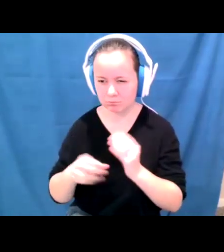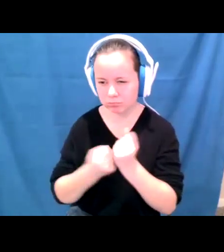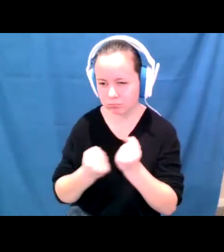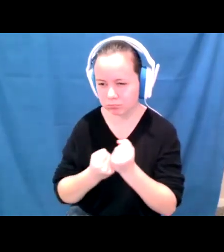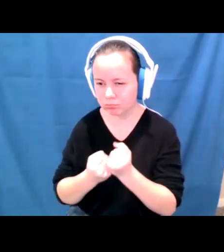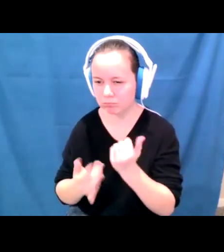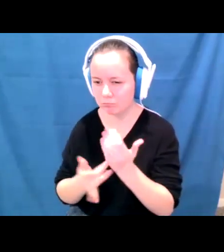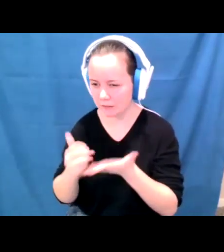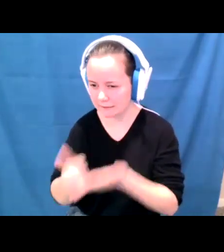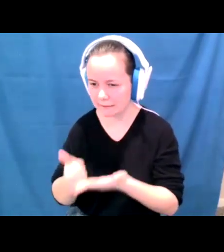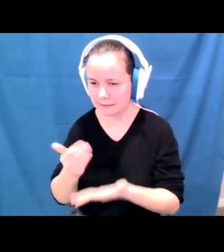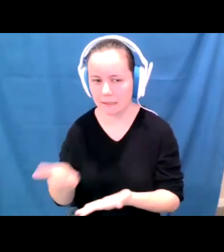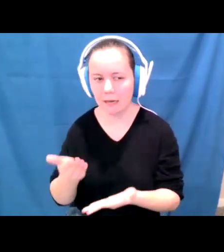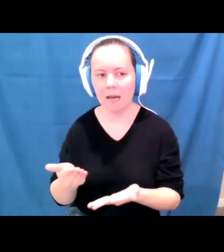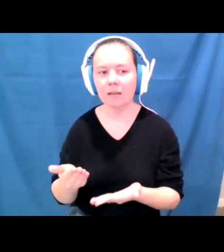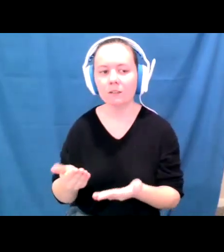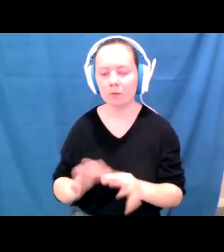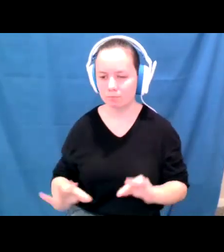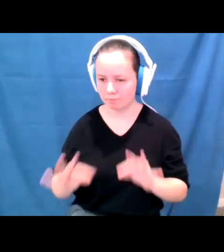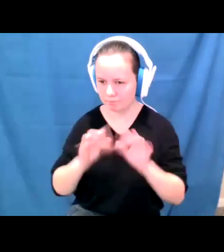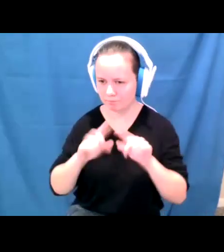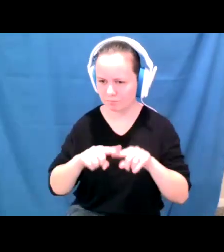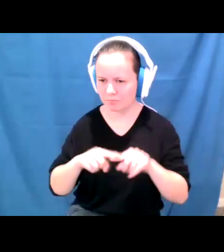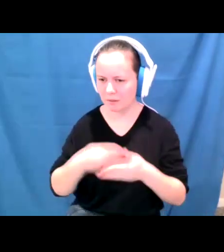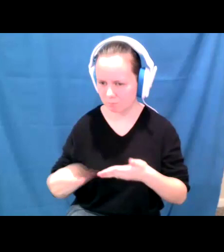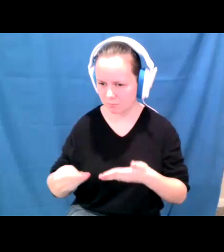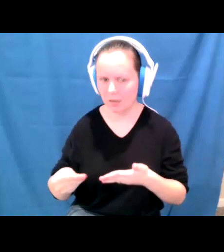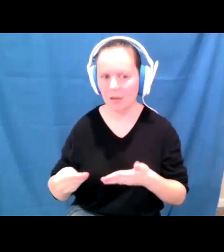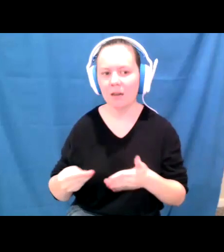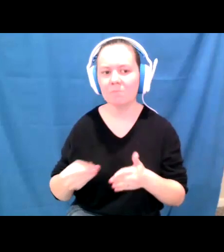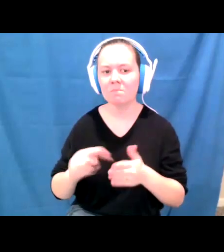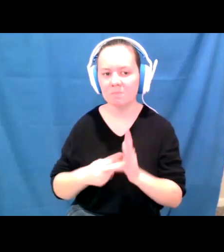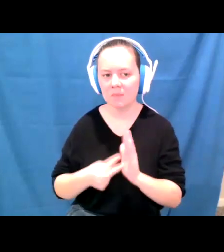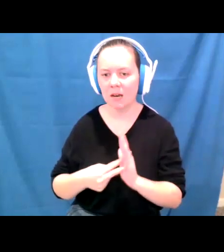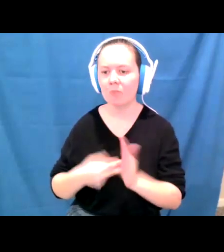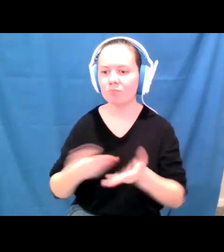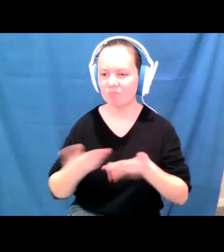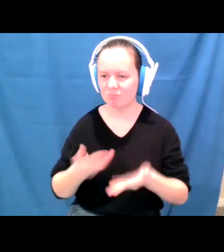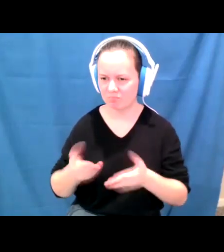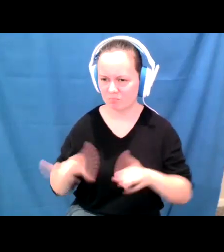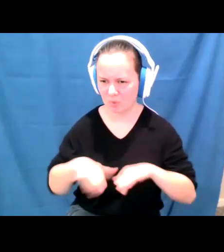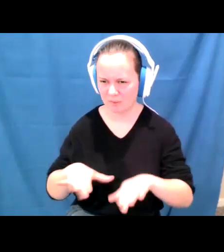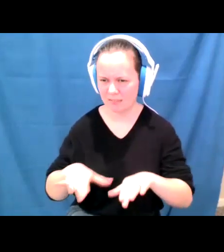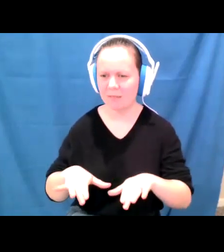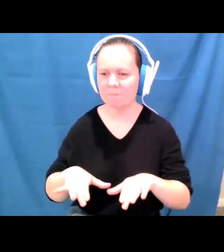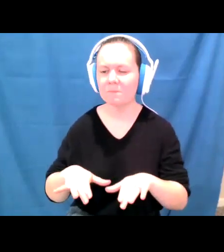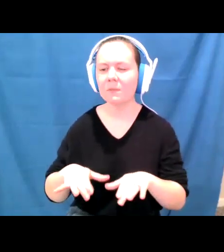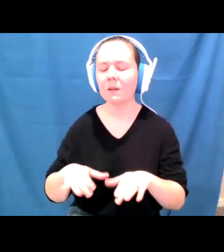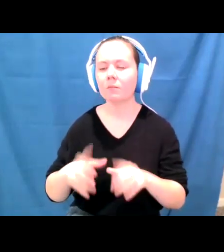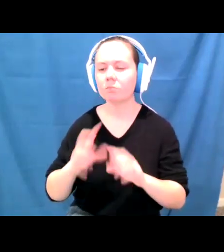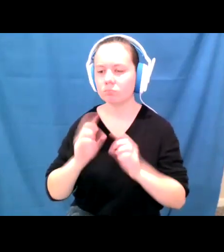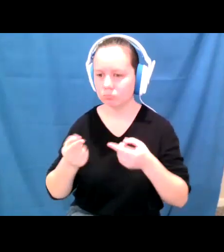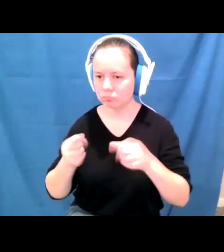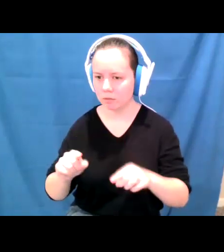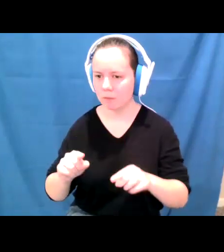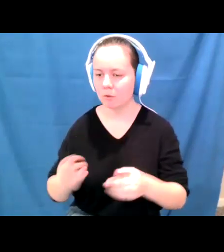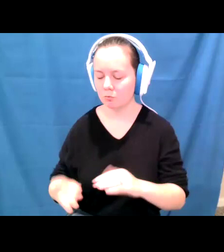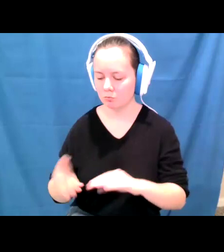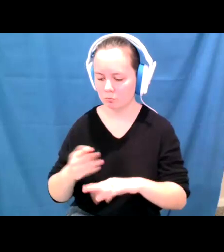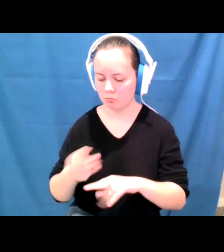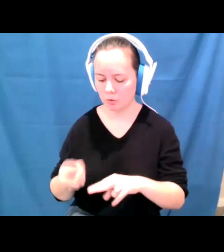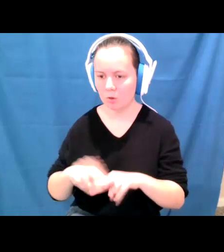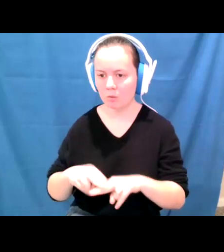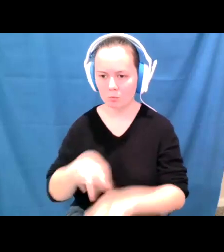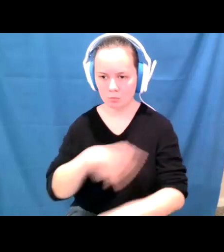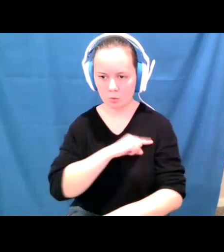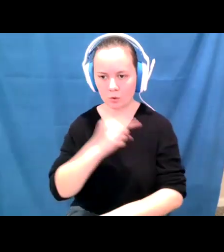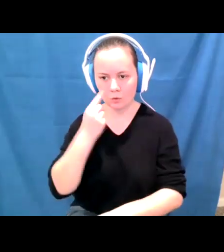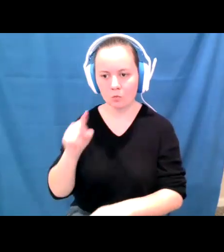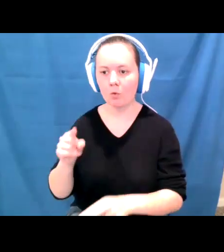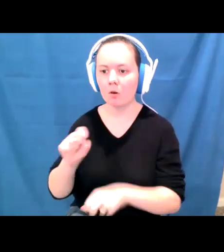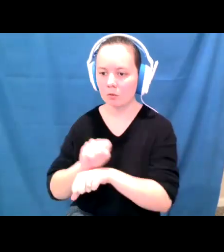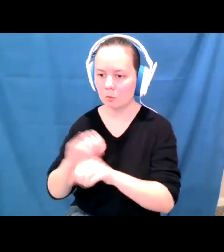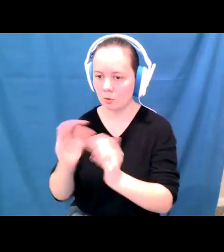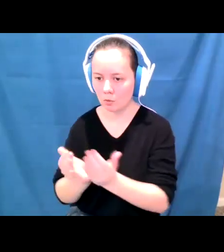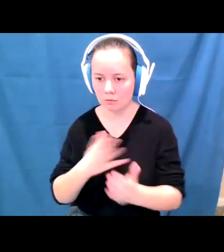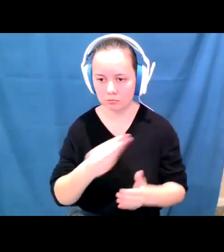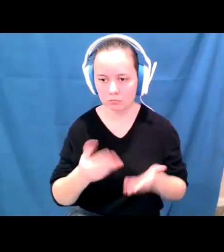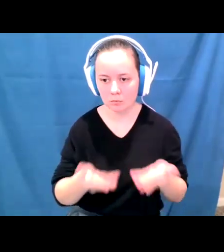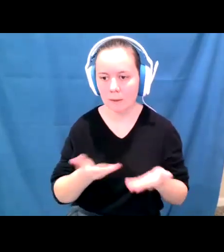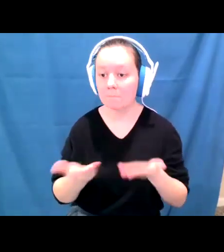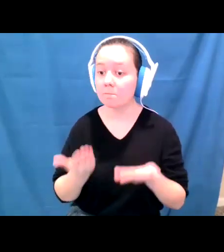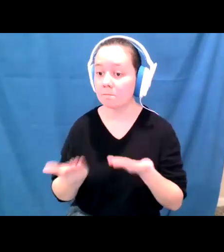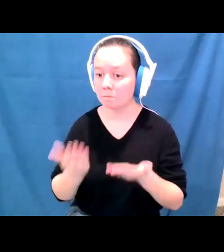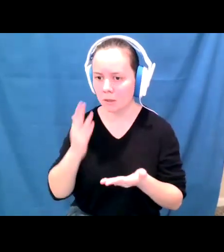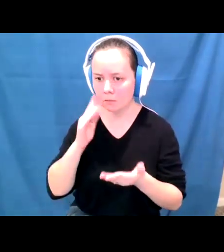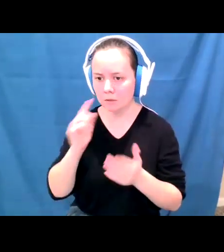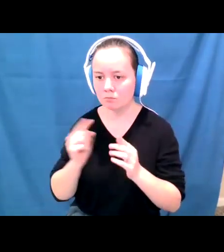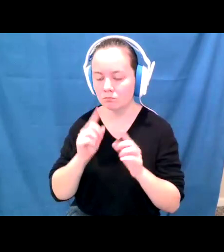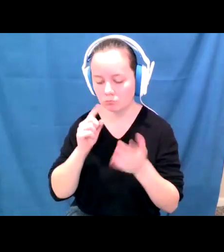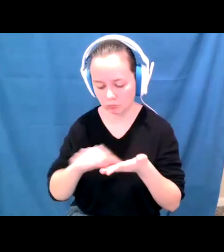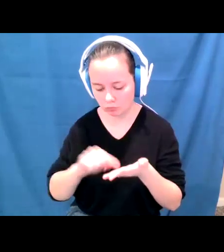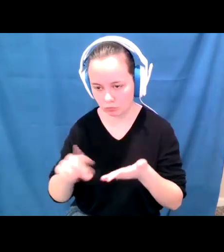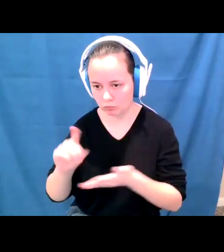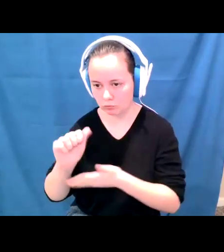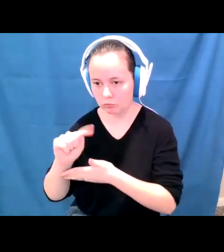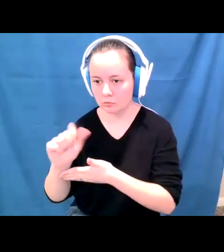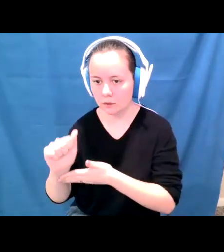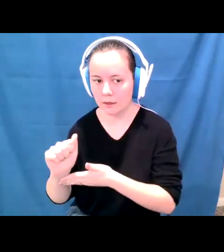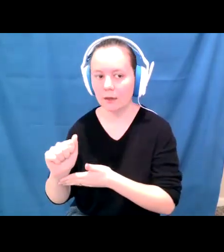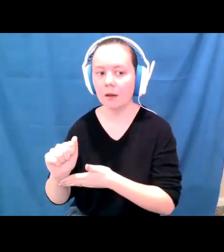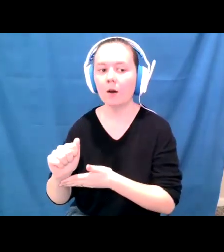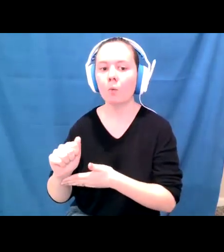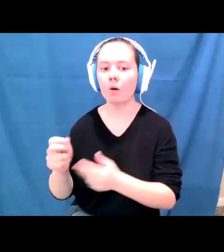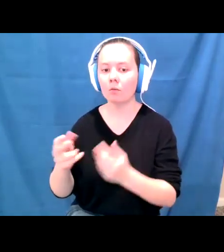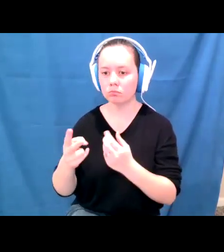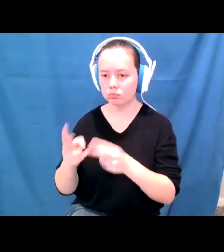And by value-based purchasing, we're basically just talking about providers engaging in some sort of activity that results in improved quality for the workforce and reward for the provider, whether that's tracking certain data and submitting it to the state or retaining a certain percentage of direct care workers. For example,